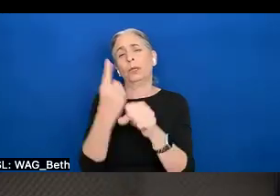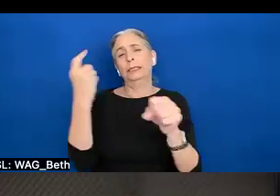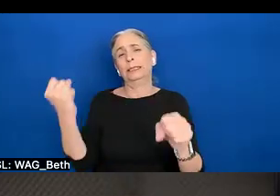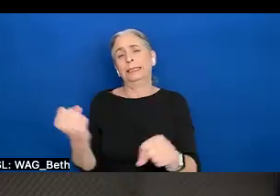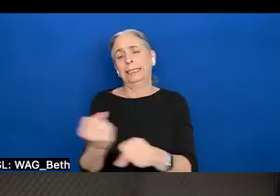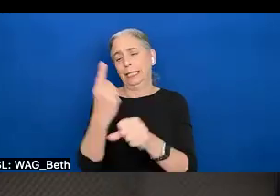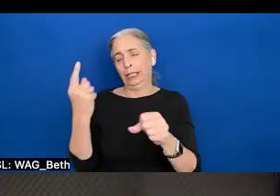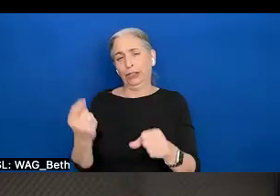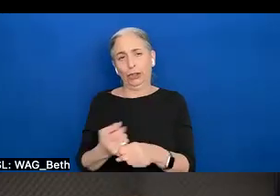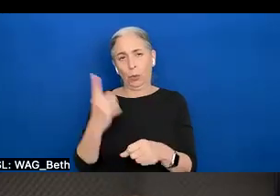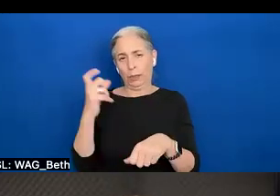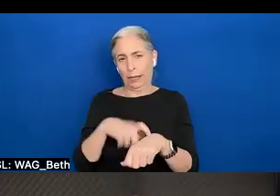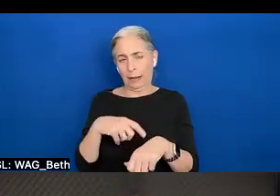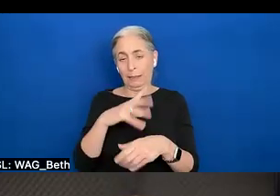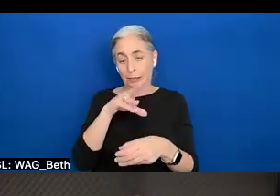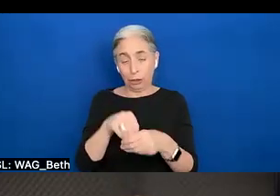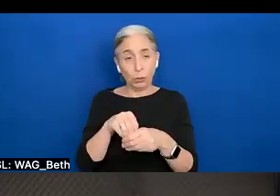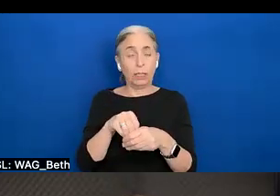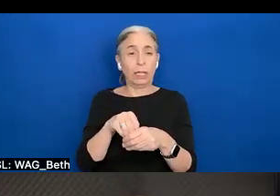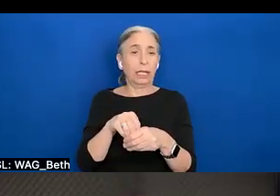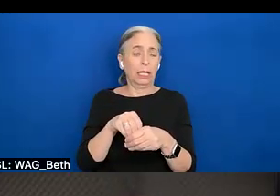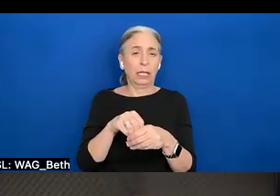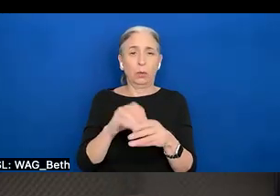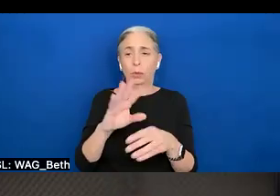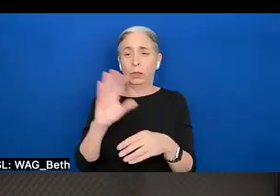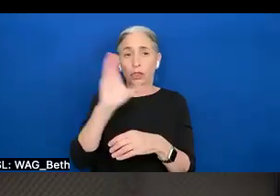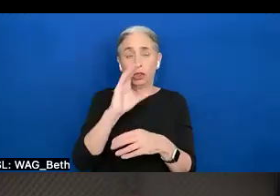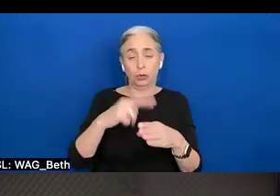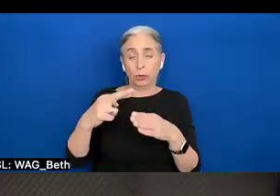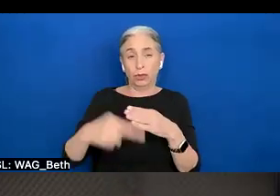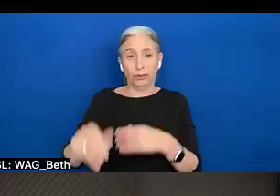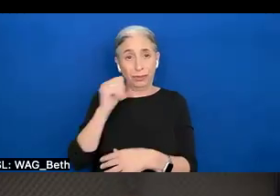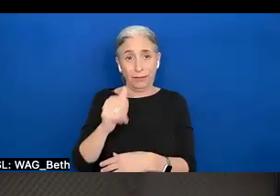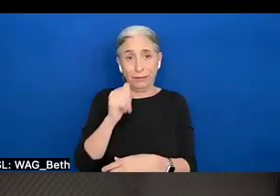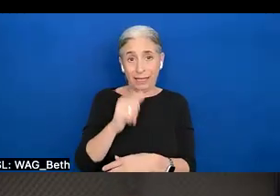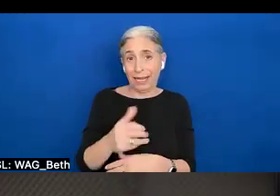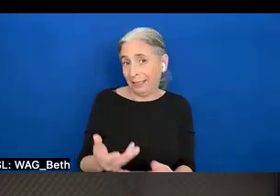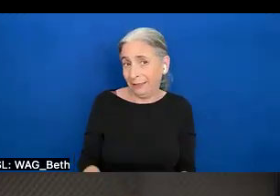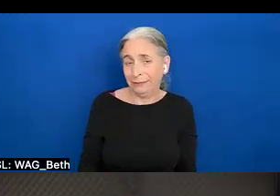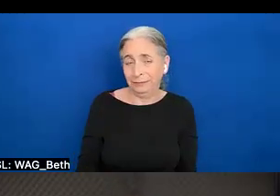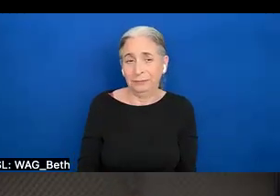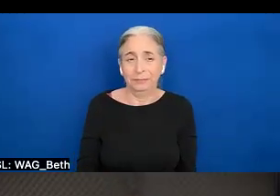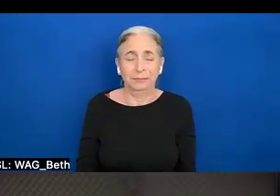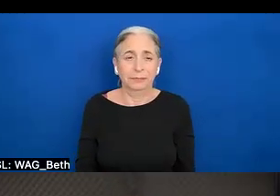But it is included in search result every day.